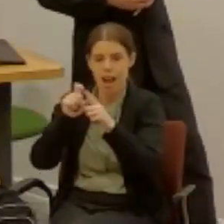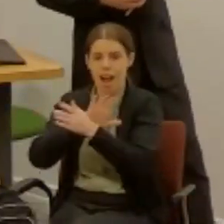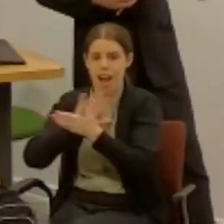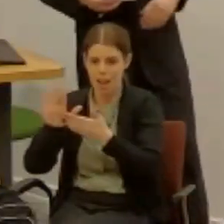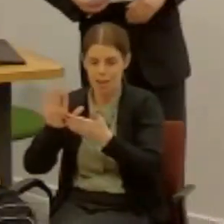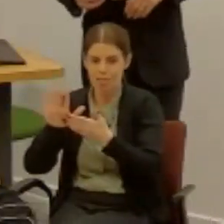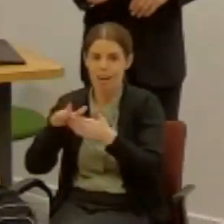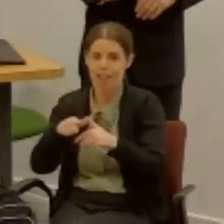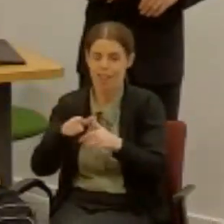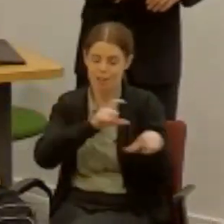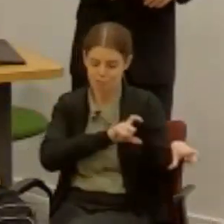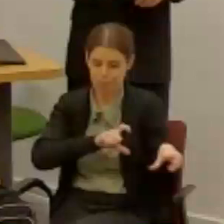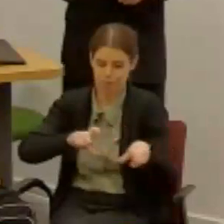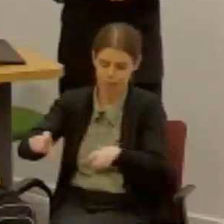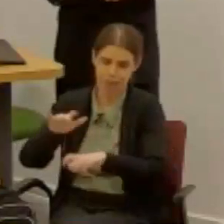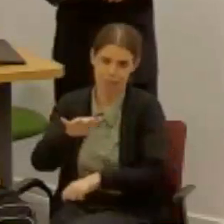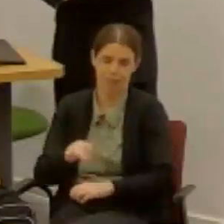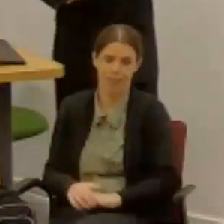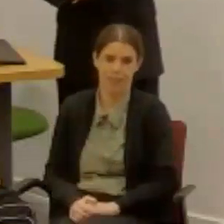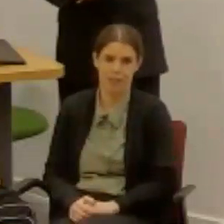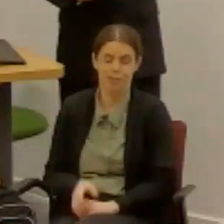So, we're gonna do better.